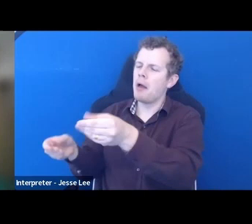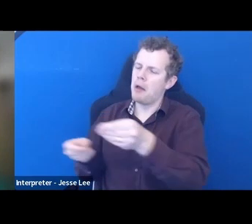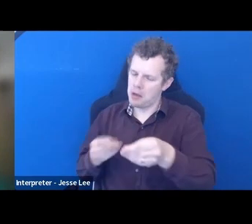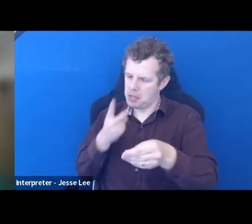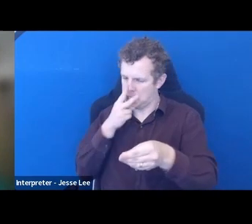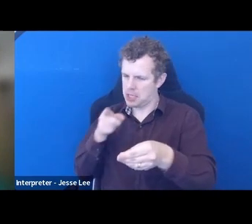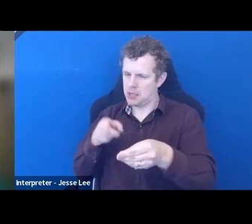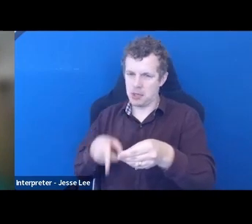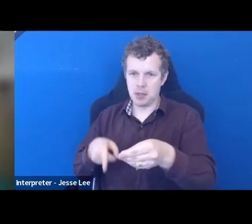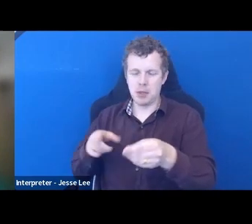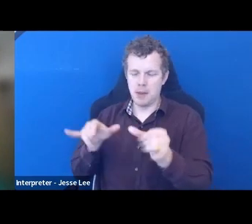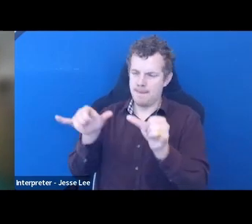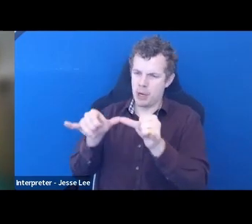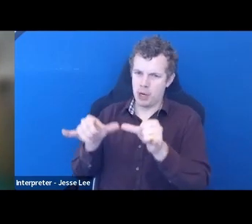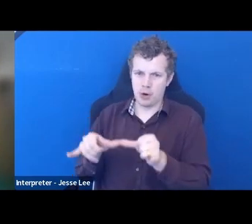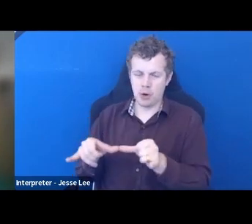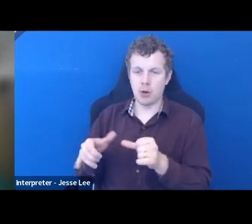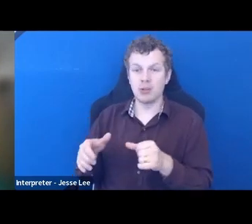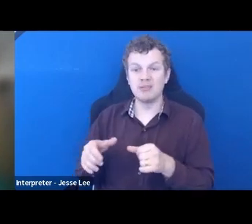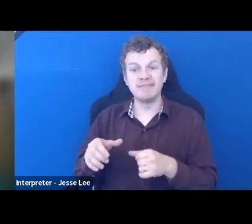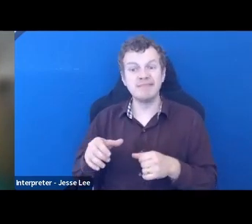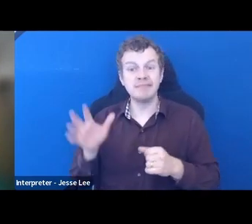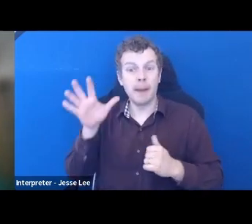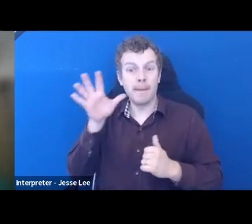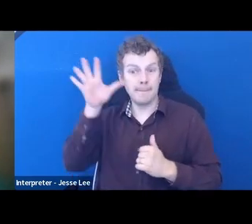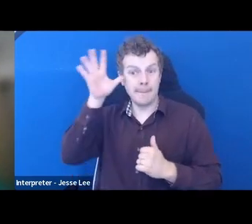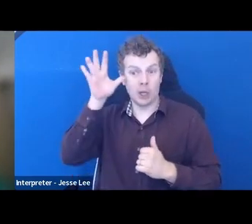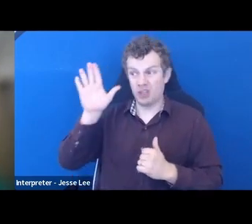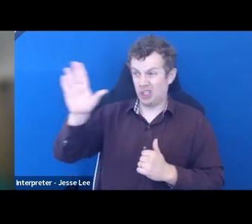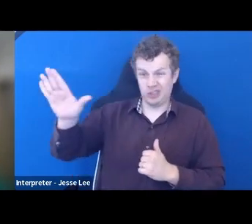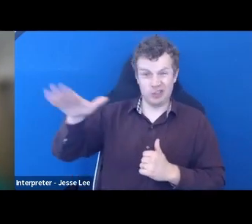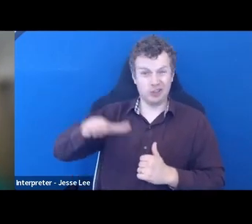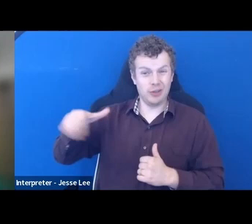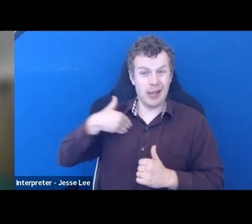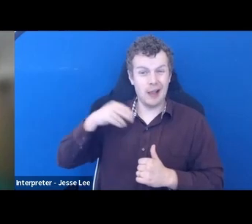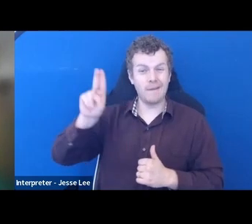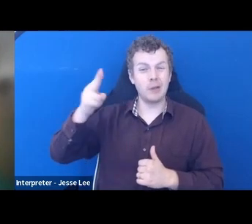And the parents of children with unilateral hearing loss often report their children